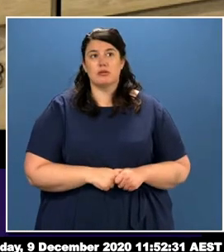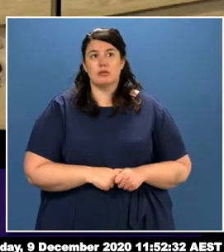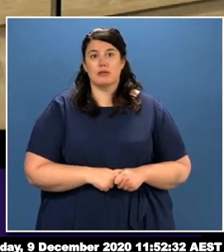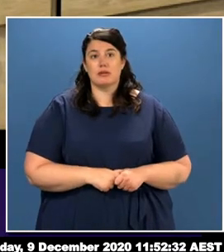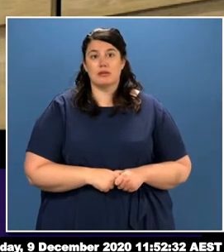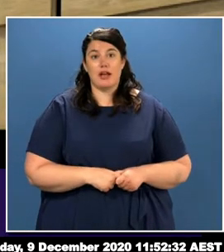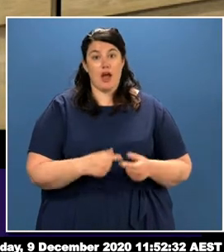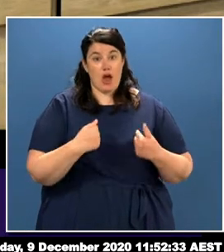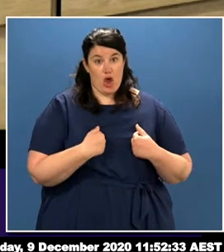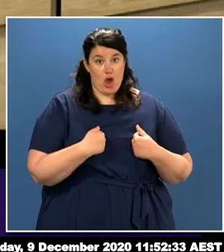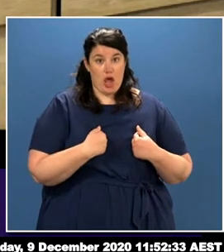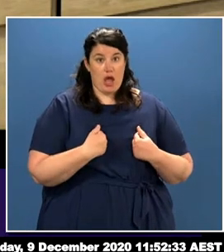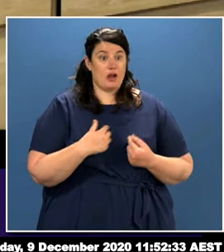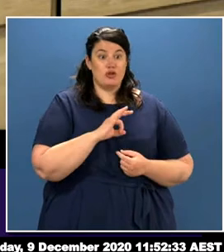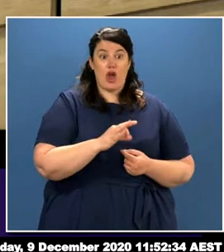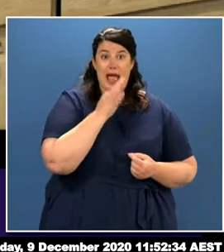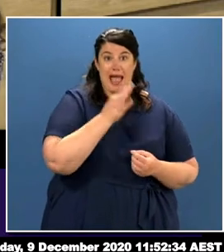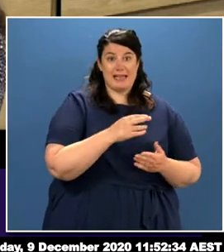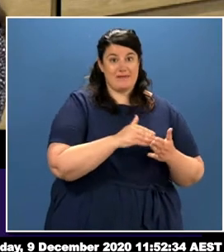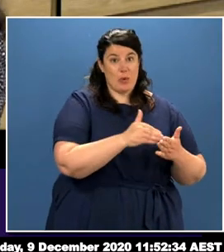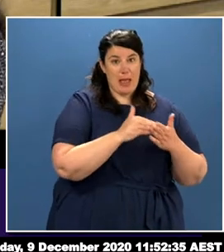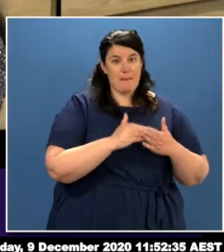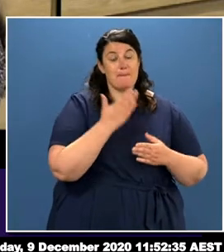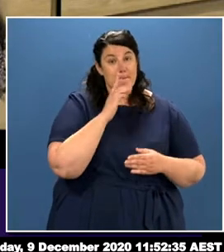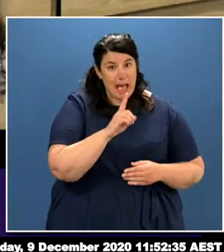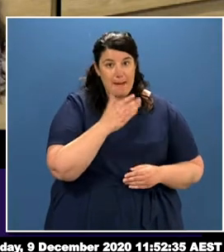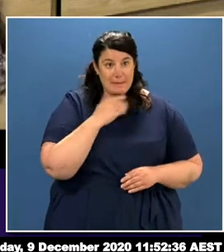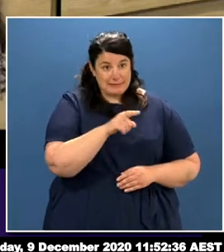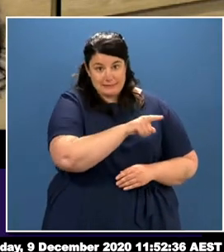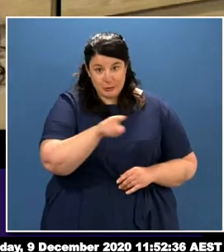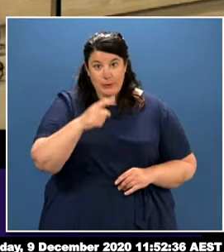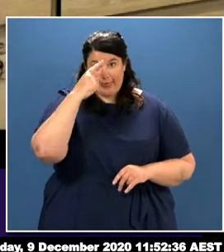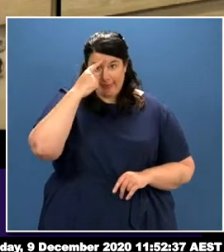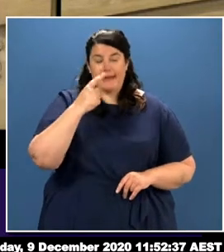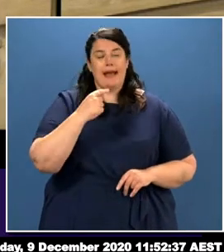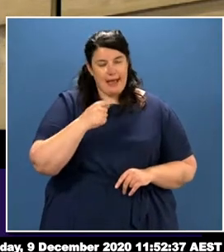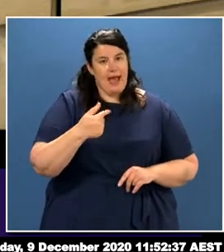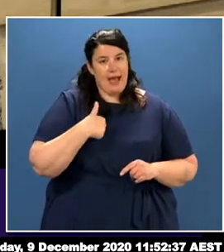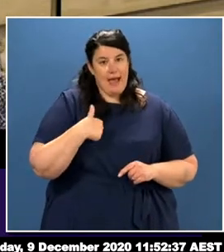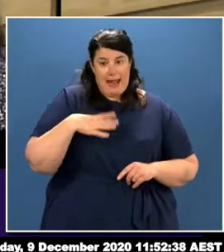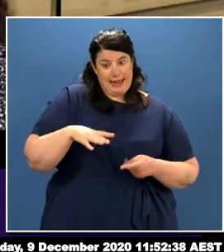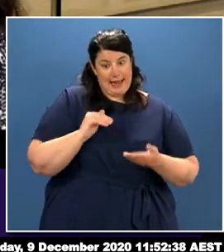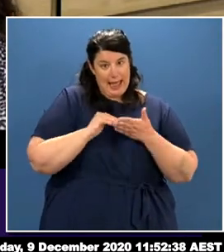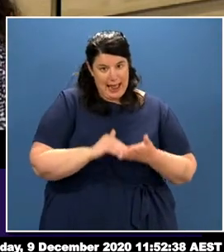I say, not as I do", so you would encourage people to seek that